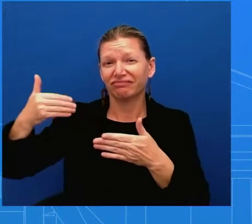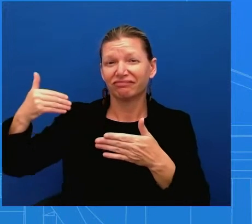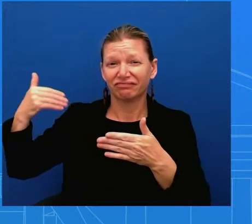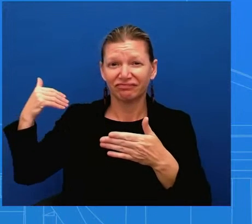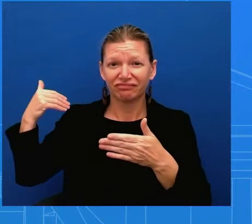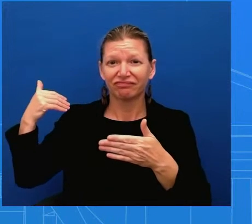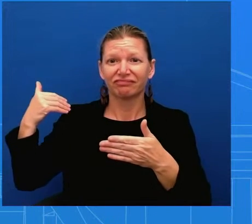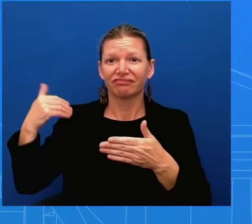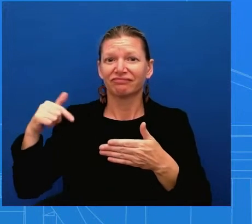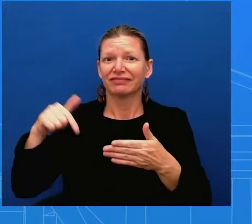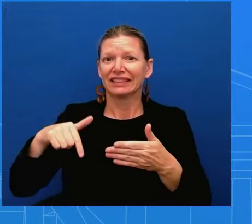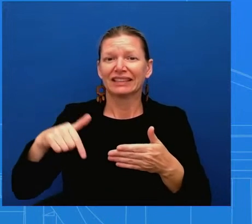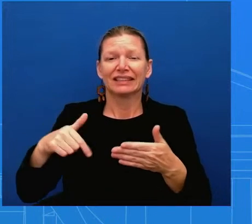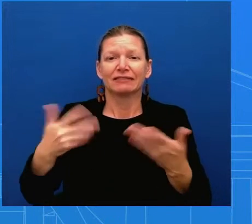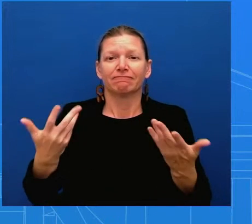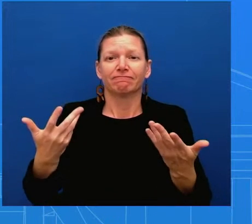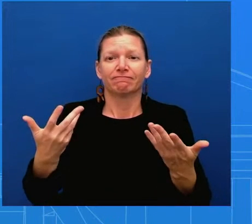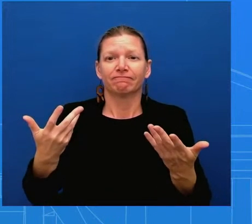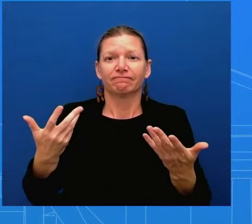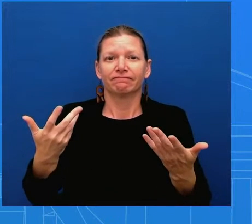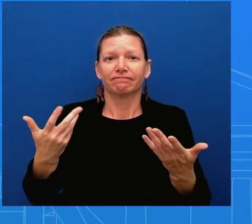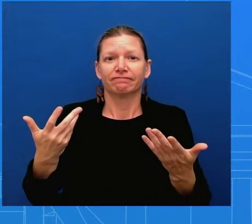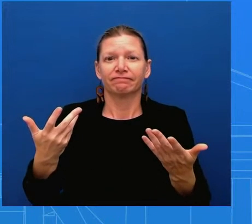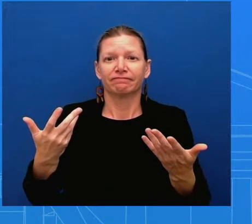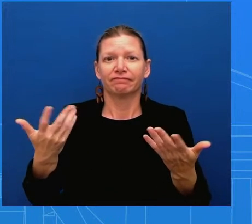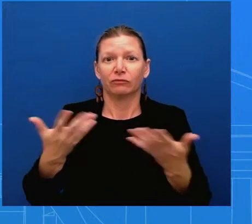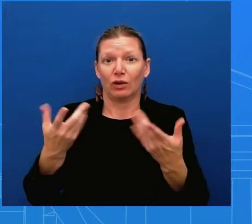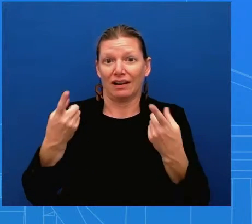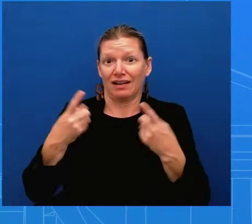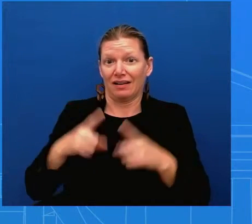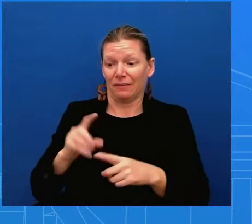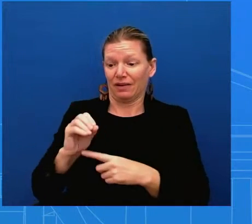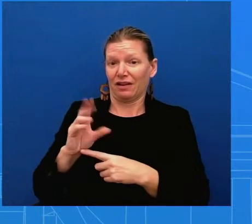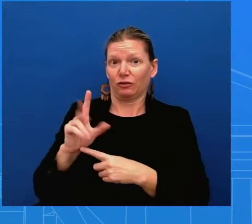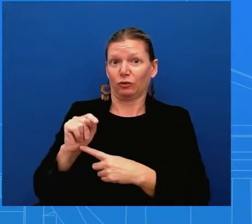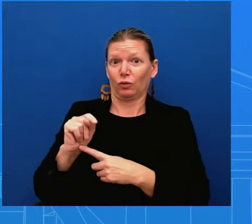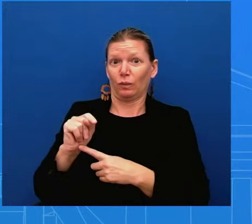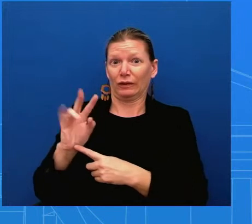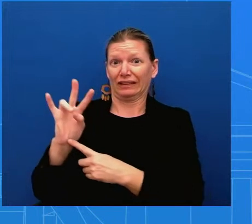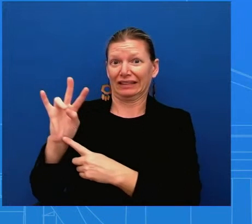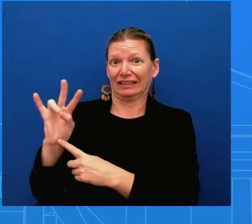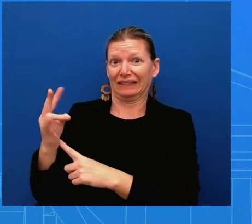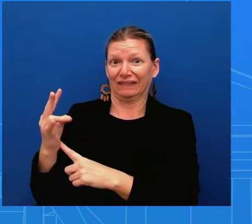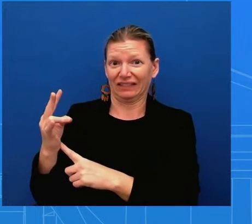of what happened -- occurred on October 7th. We actu- -- we put in a plan.